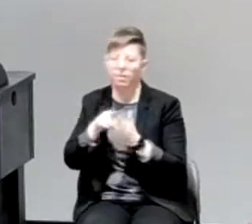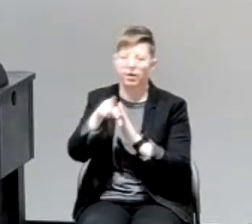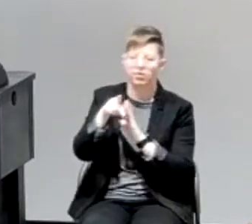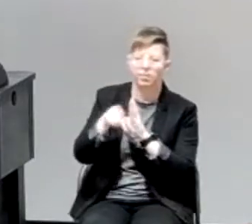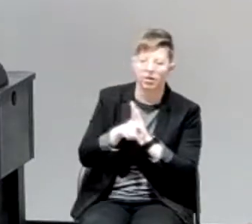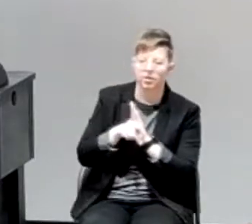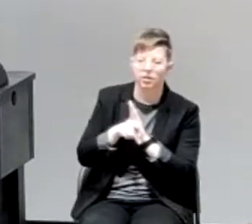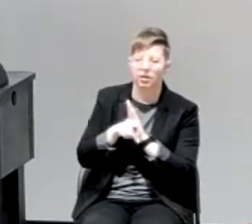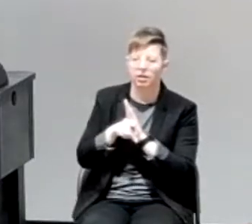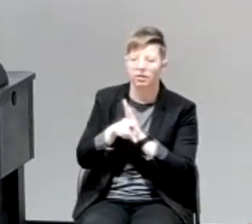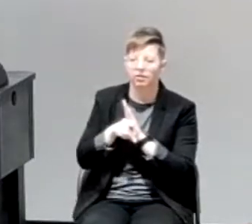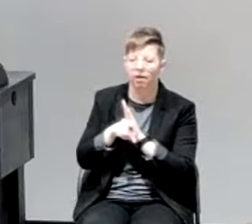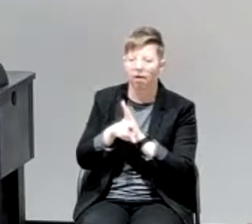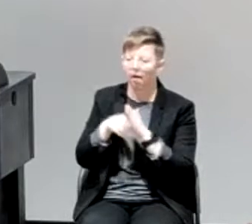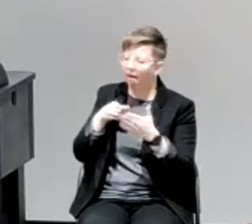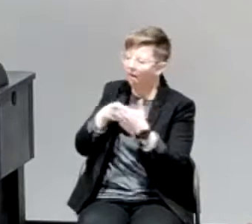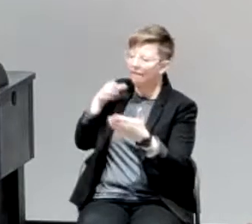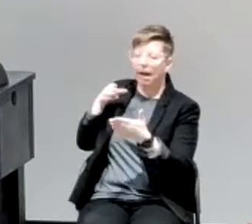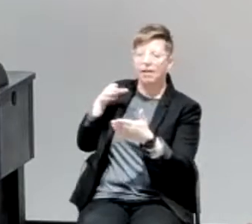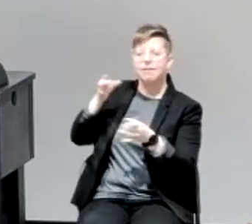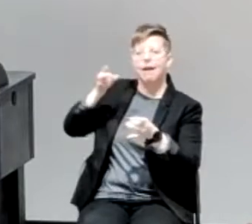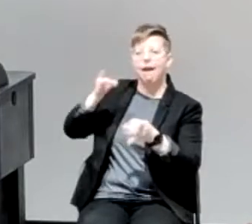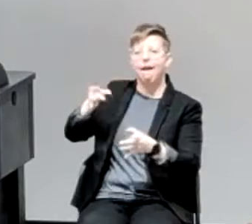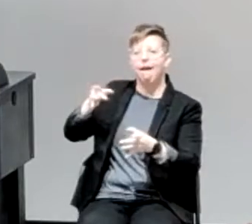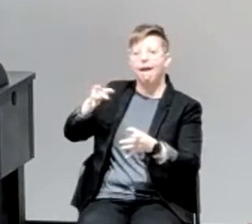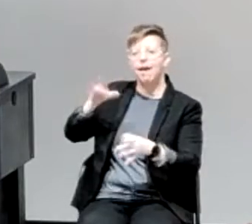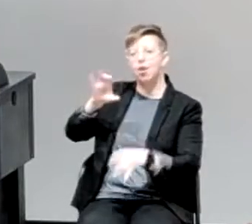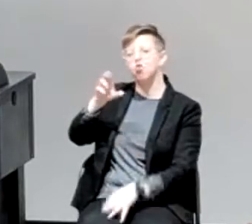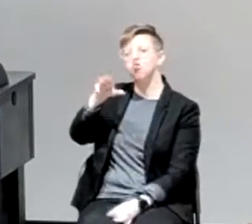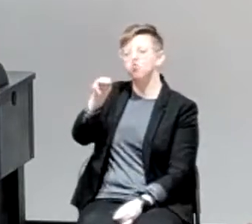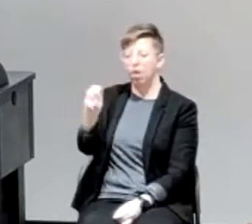few few, 3:00, 4:00, 5:00 amendment, civil rights over and over and over again. Four housing act.